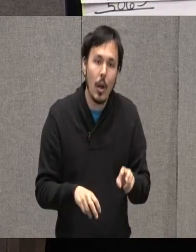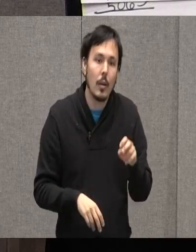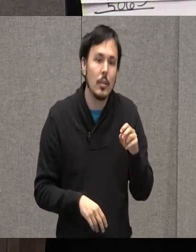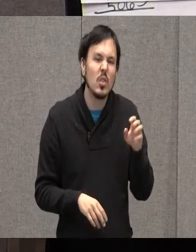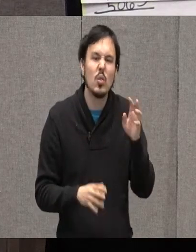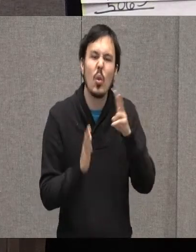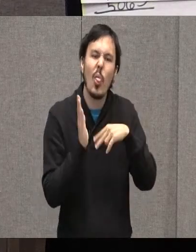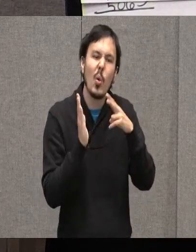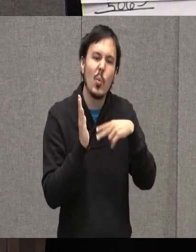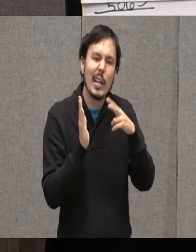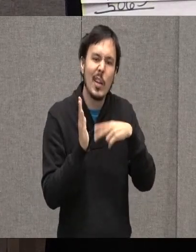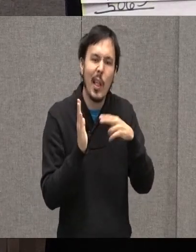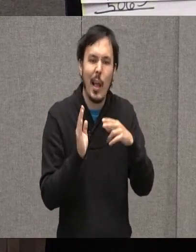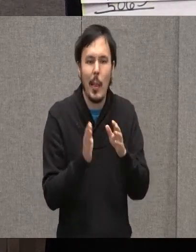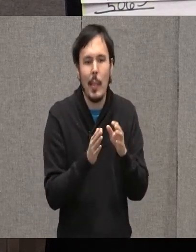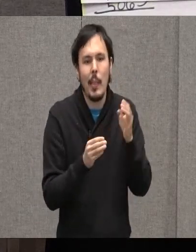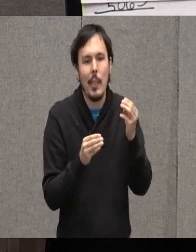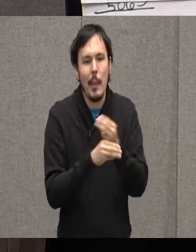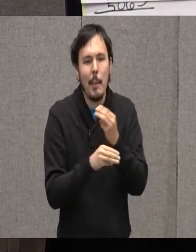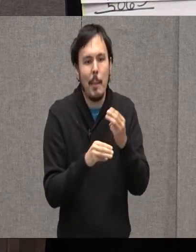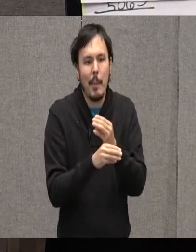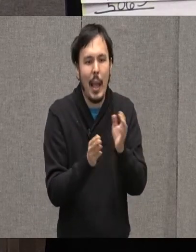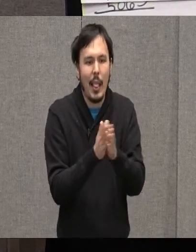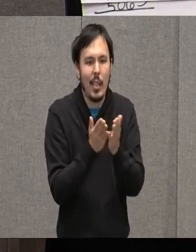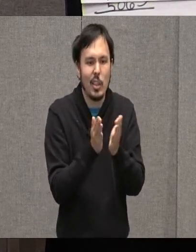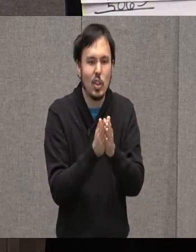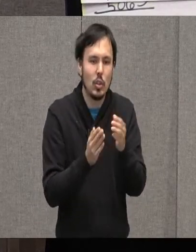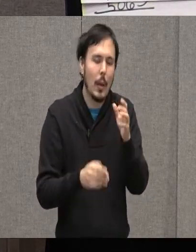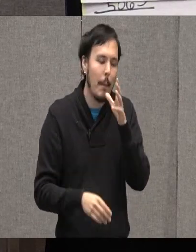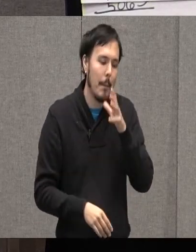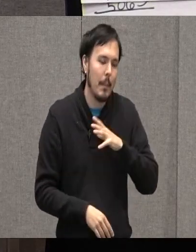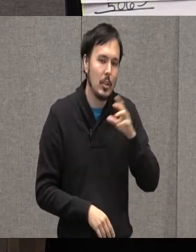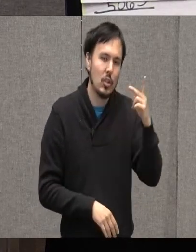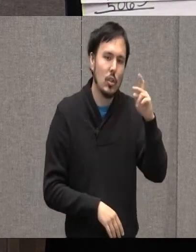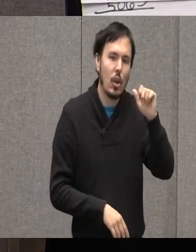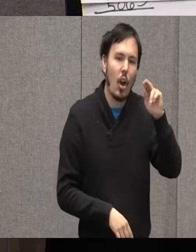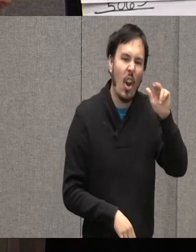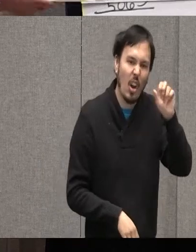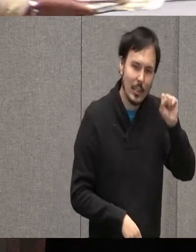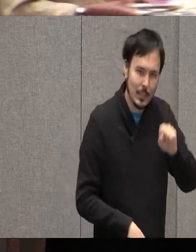some math literature with Miss Karnas. [Miss Karnas] Thank you Miss Gaudet.